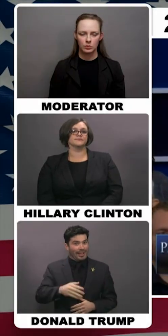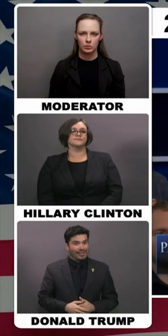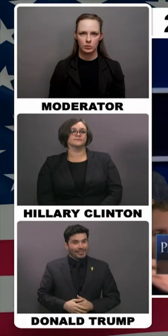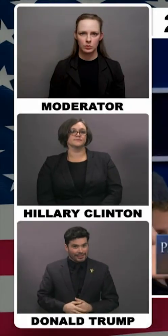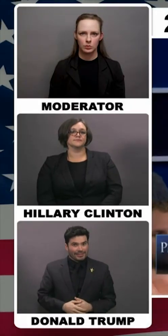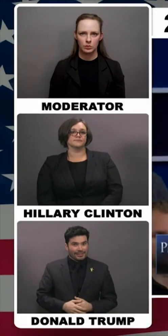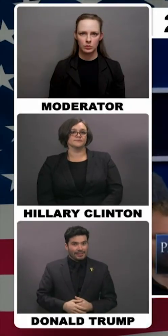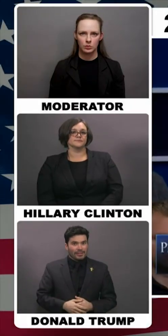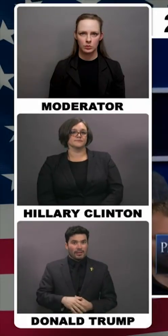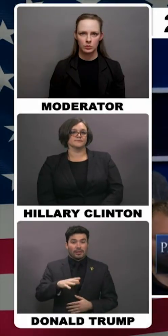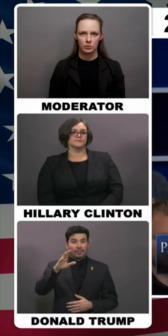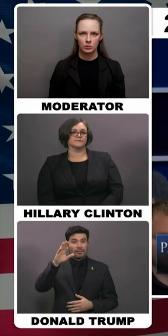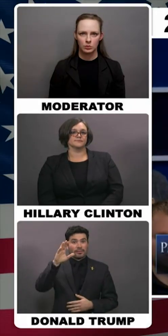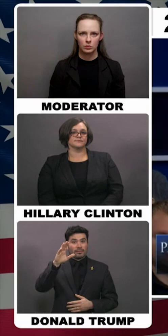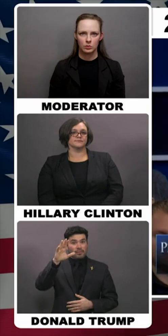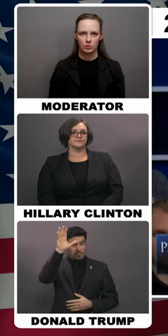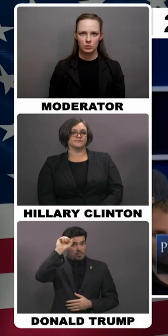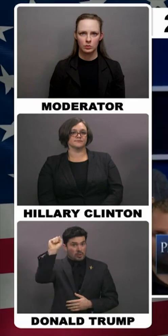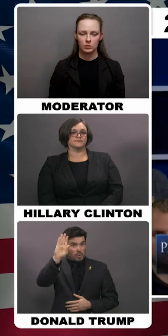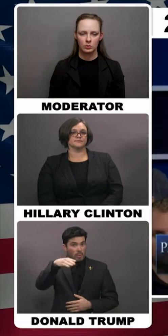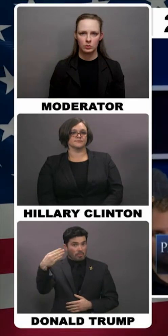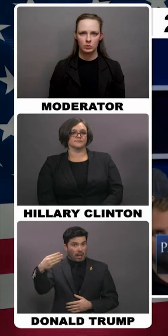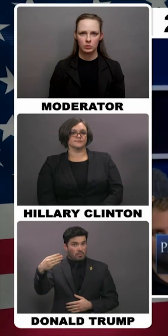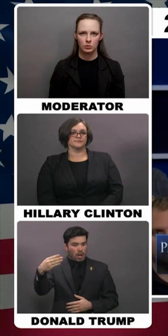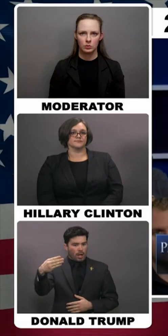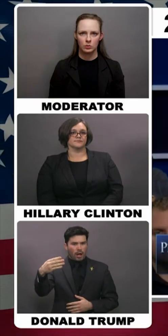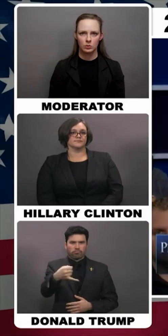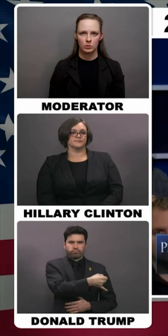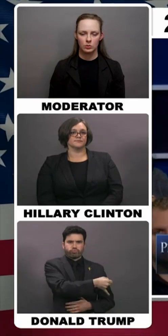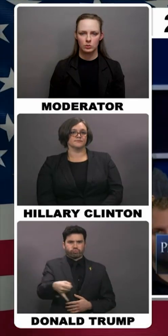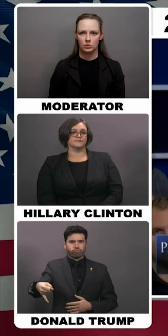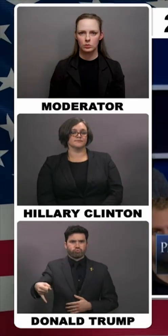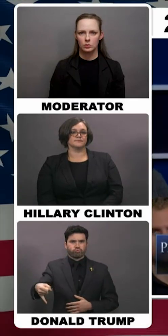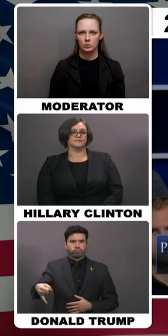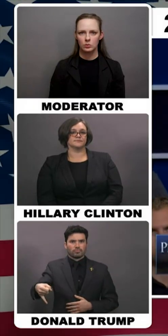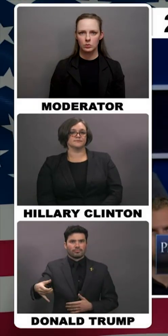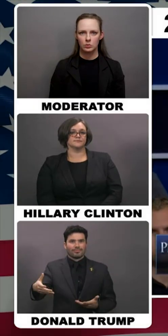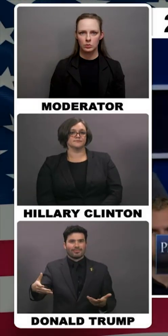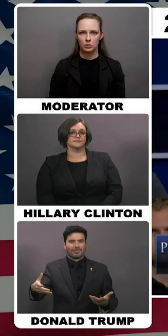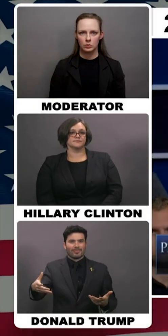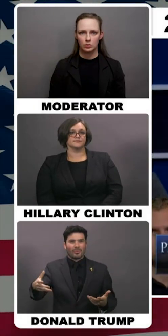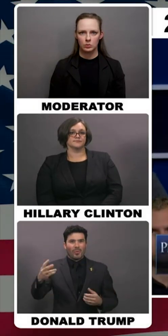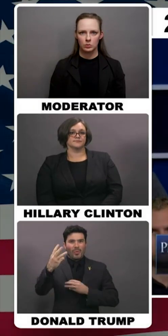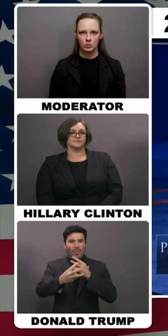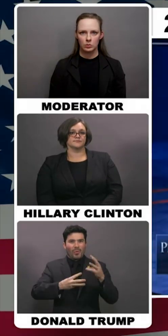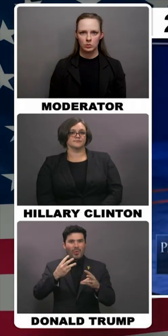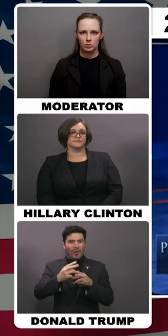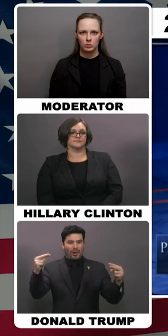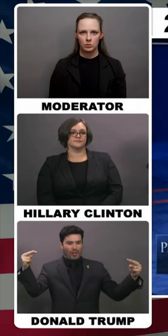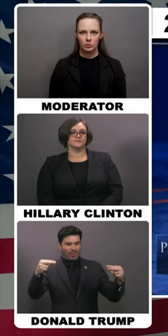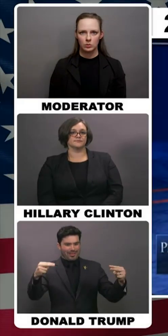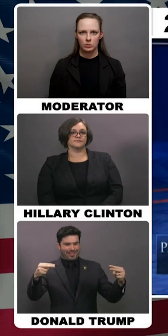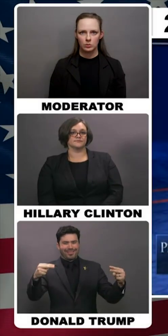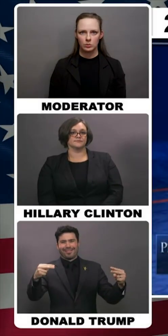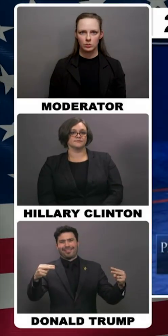It was laughed at all over the world. What happened. Now, with that being said, she talks tough against Russia,